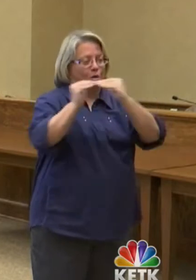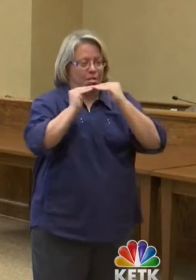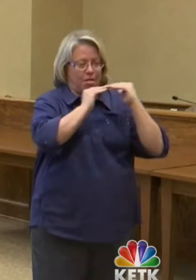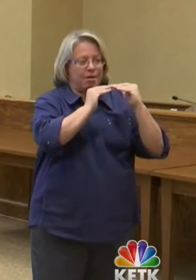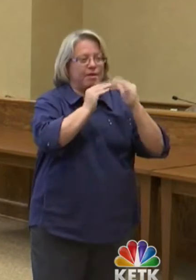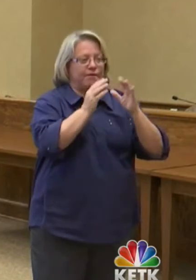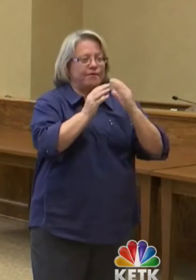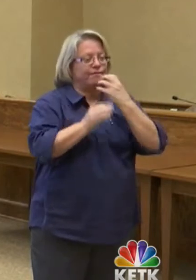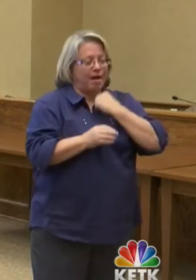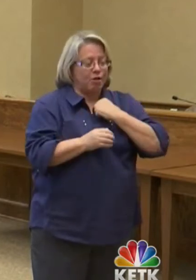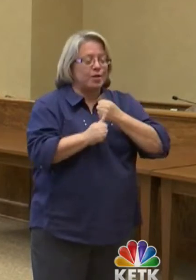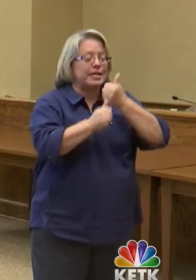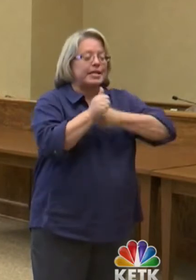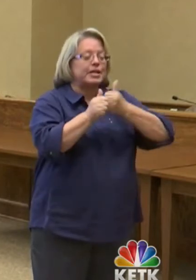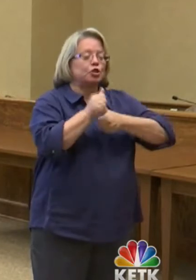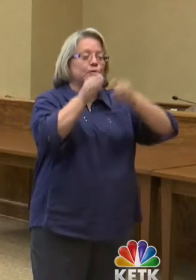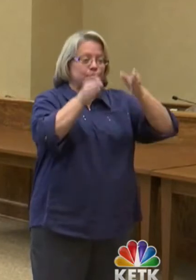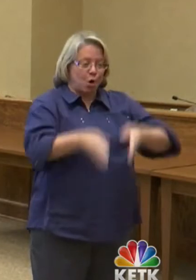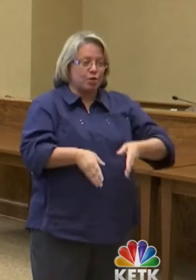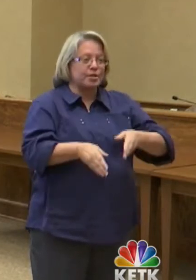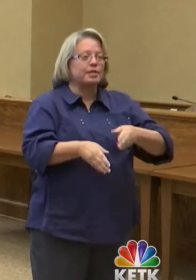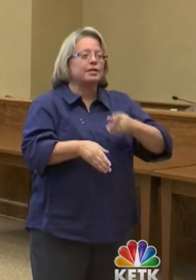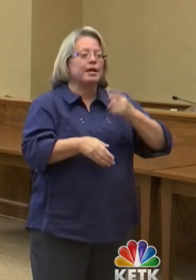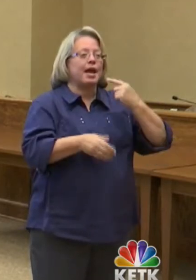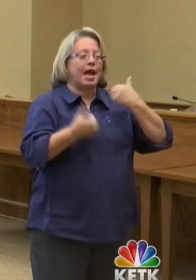IS A MEMBER OF THE PUBLIC HEAR